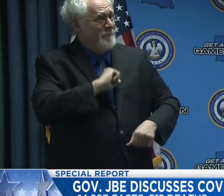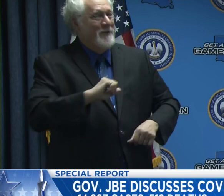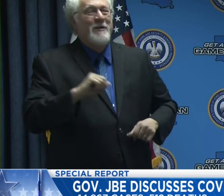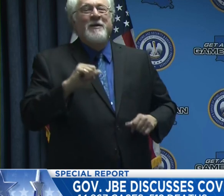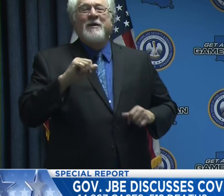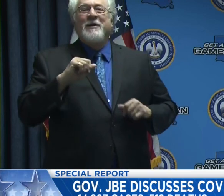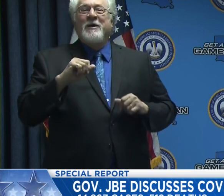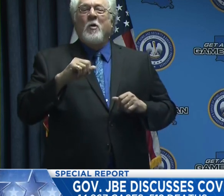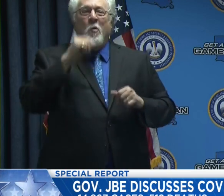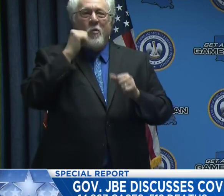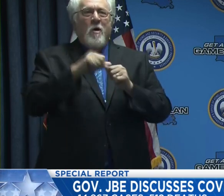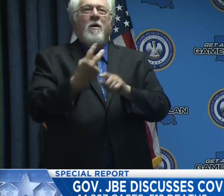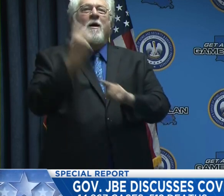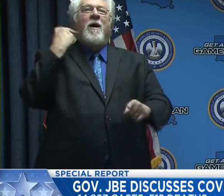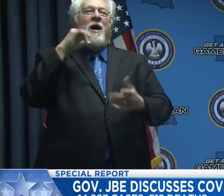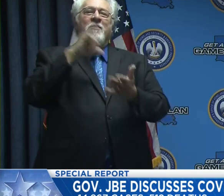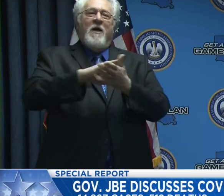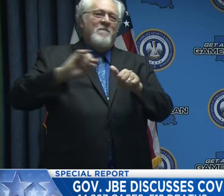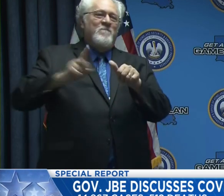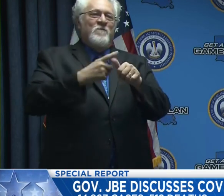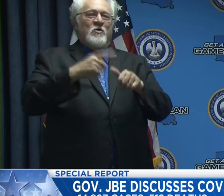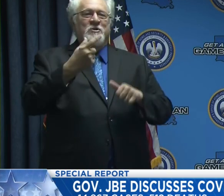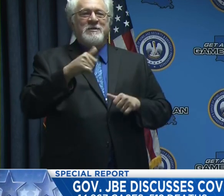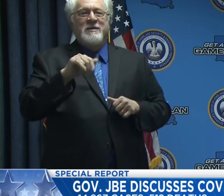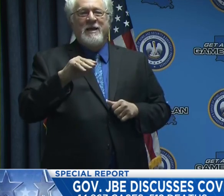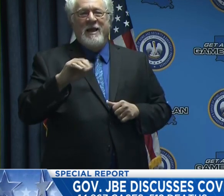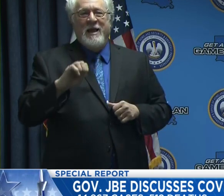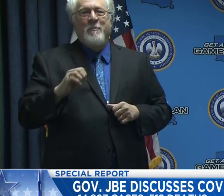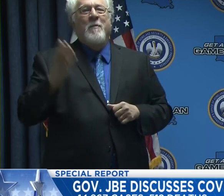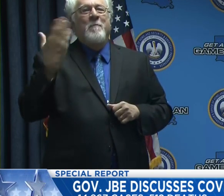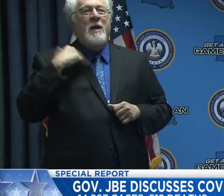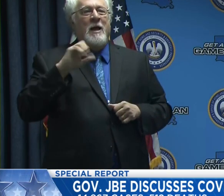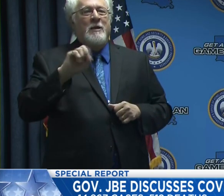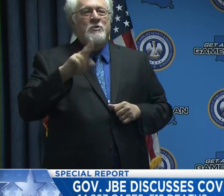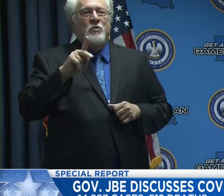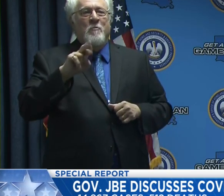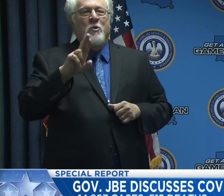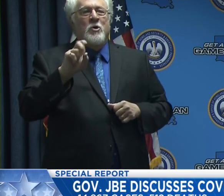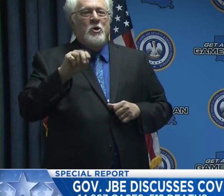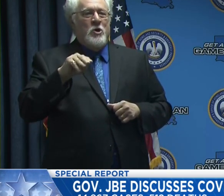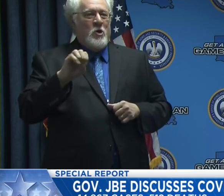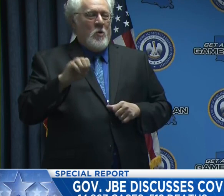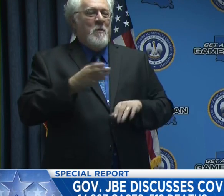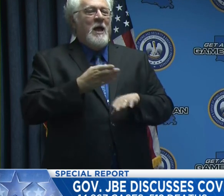AND SHARE AND RELIVE AGAIN WILL BE THE SAINTS BEATING THE FALCONS. THAT WILL BE ON TONIGHT.